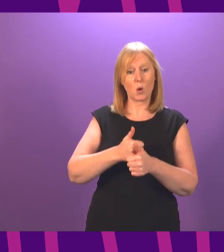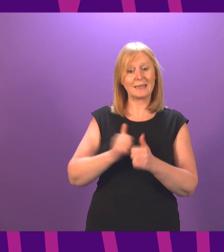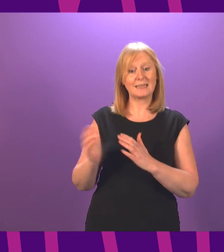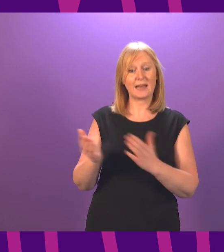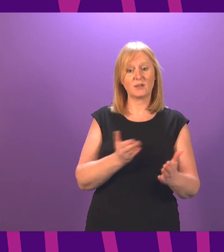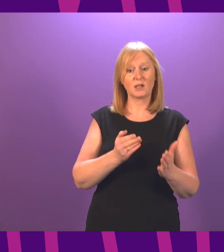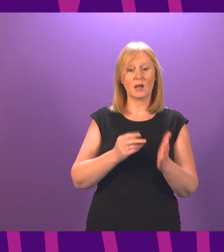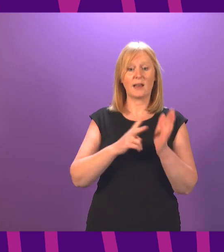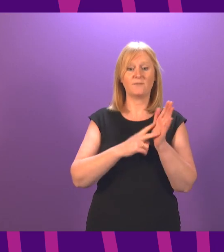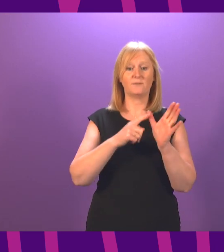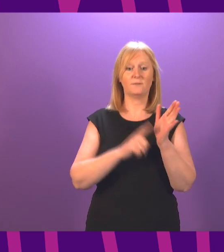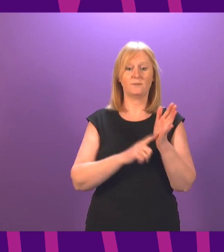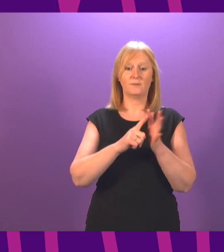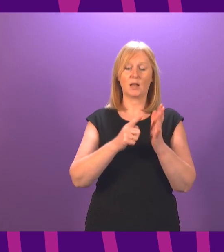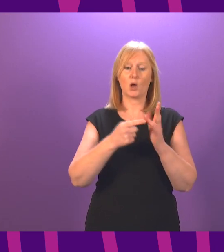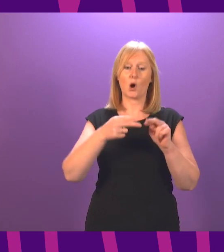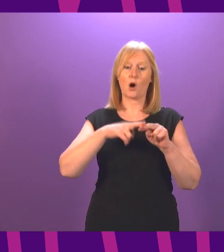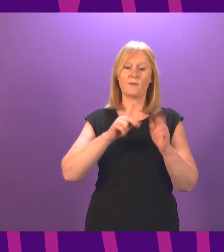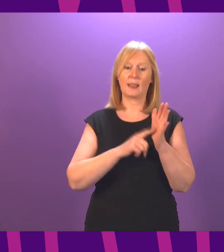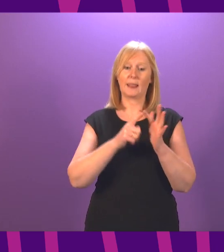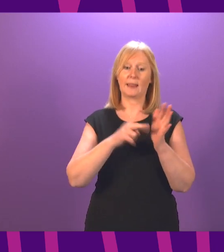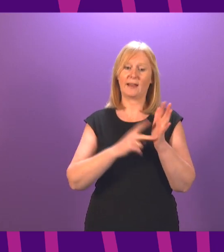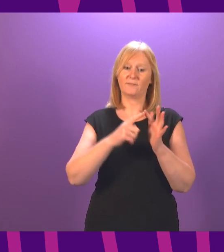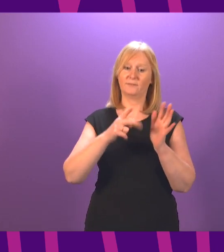of Leven hospital in my West Scotland region as a result of my working with the Defence